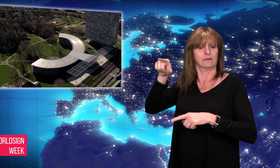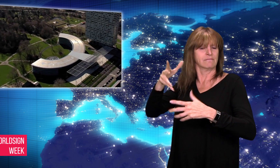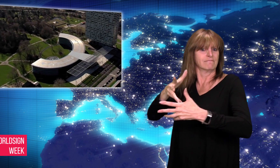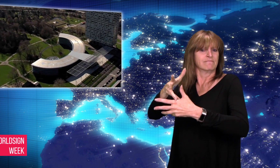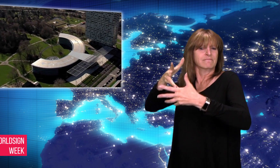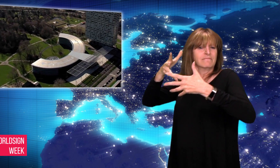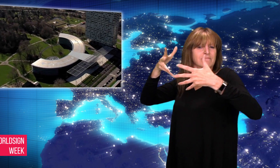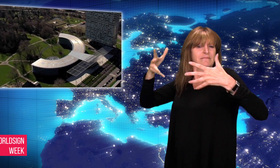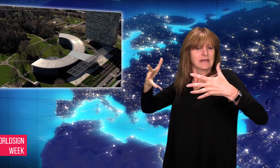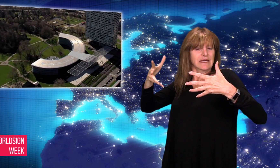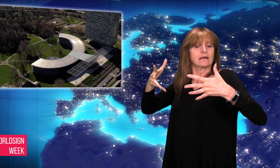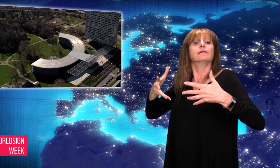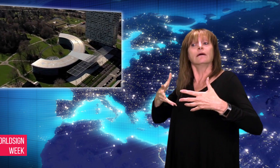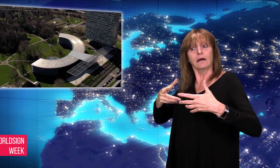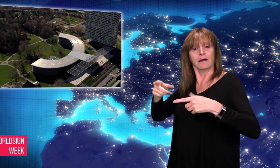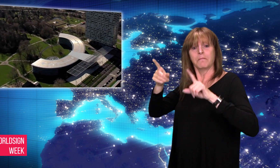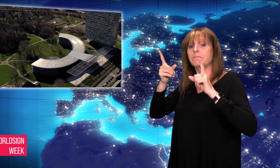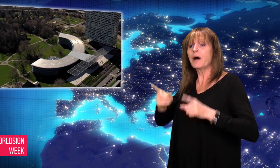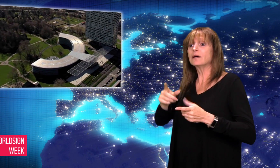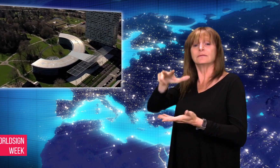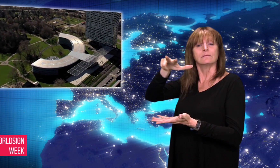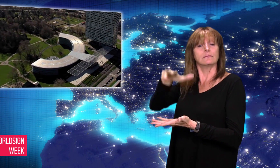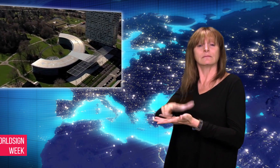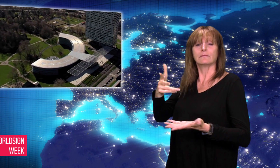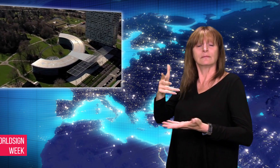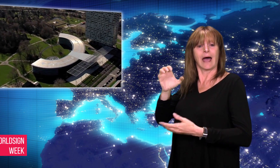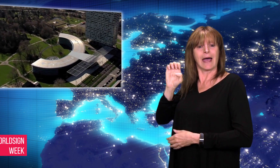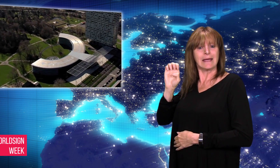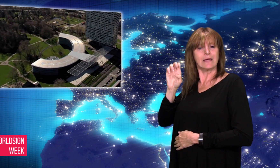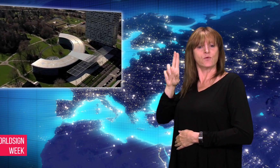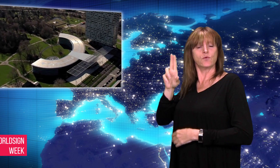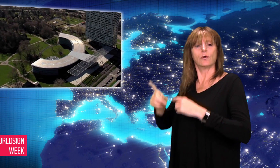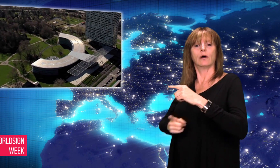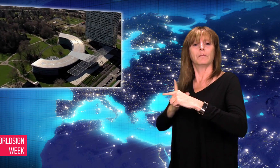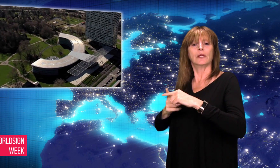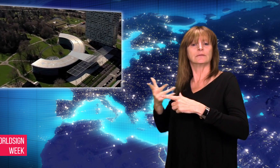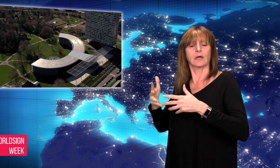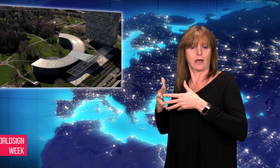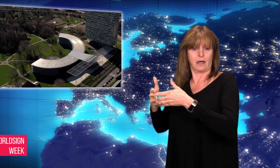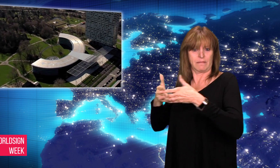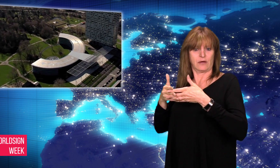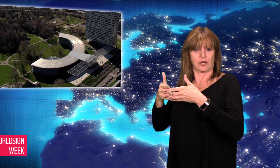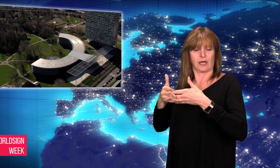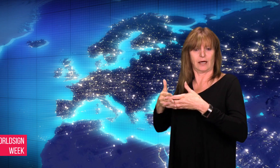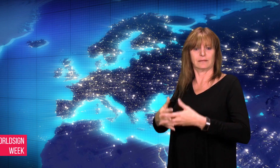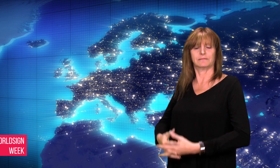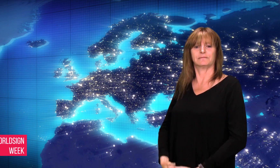Union and the United States.